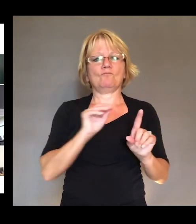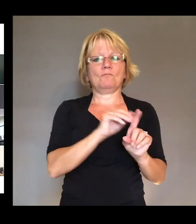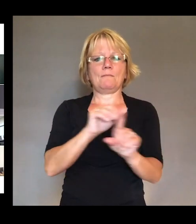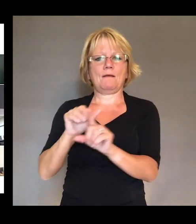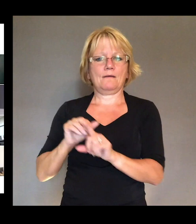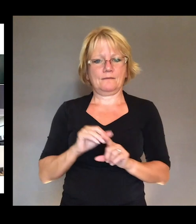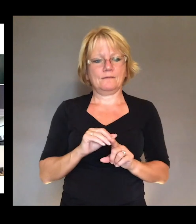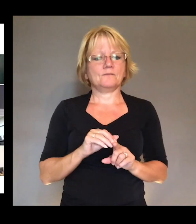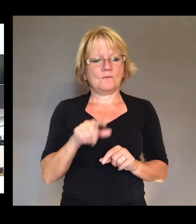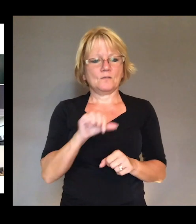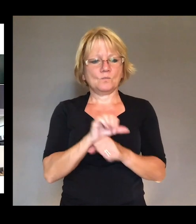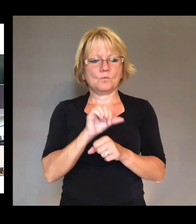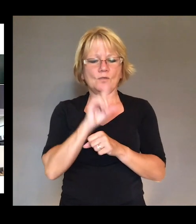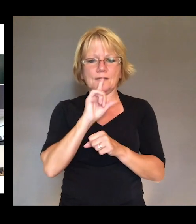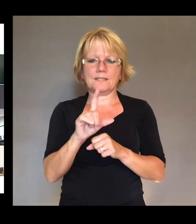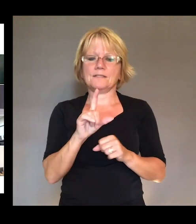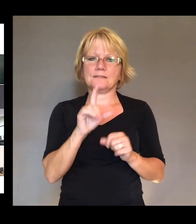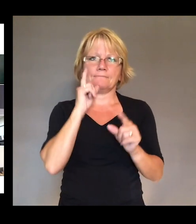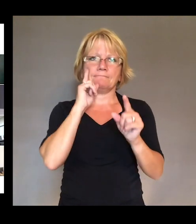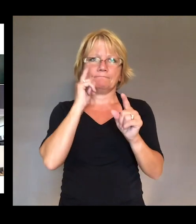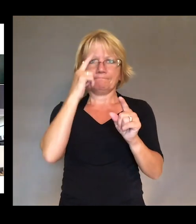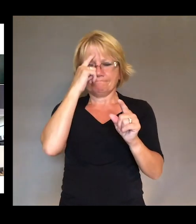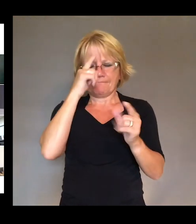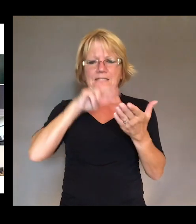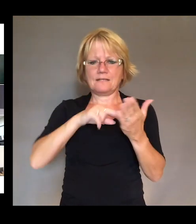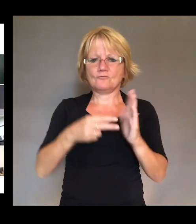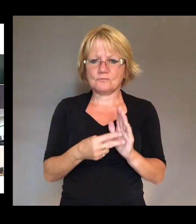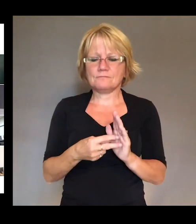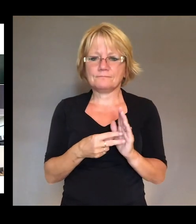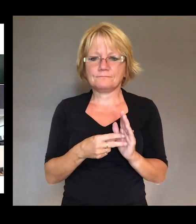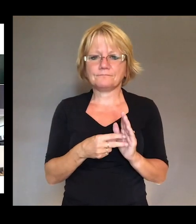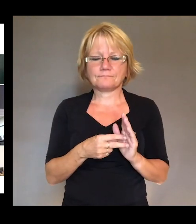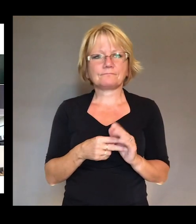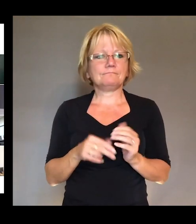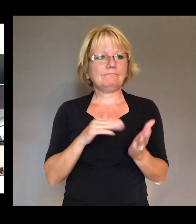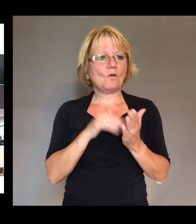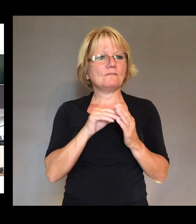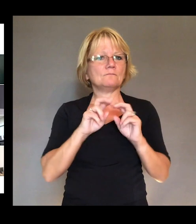So that way this work is purposeful and it's not forgotten because I think a lot of times we sit down in these conversations